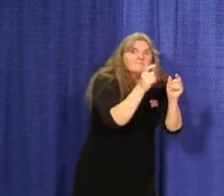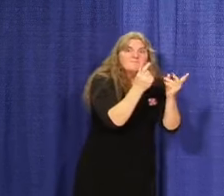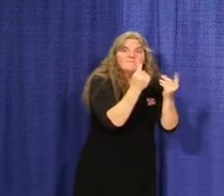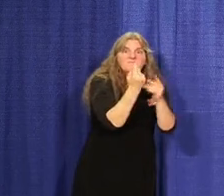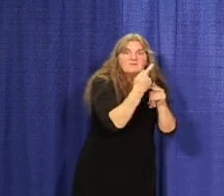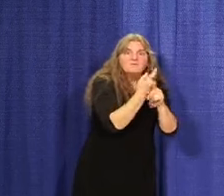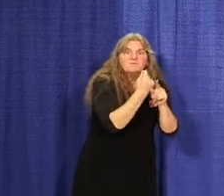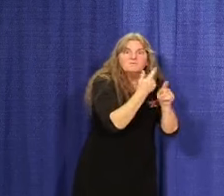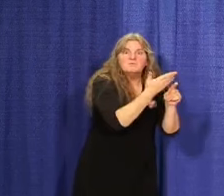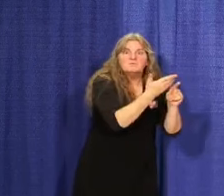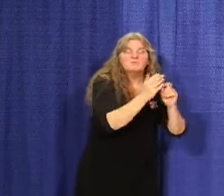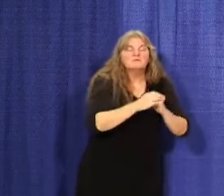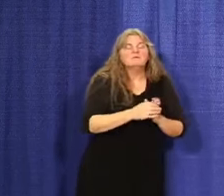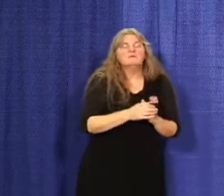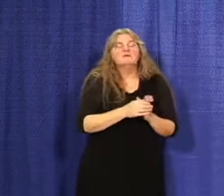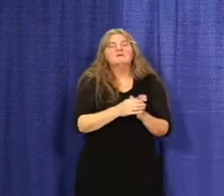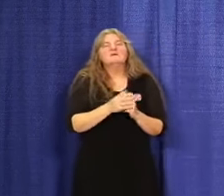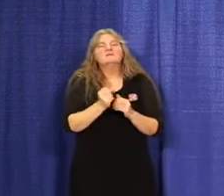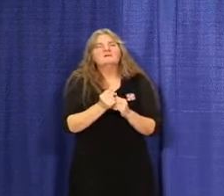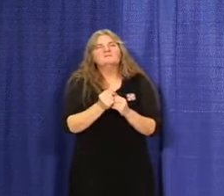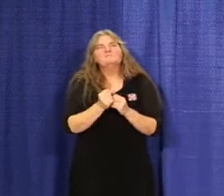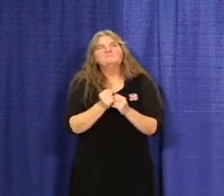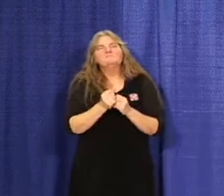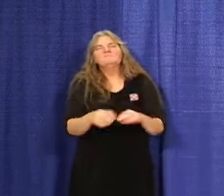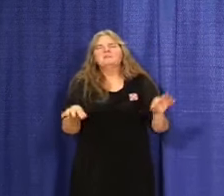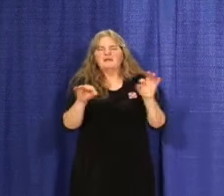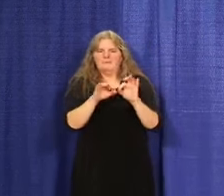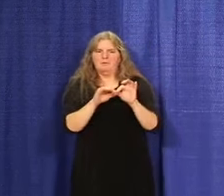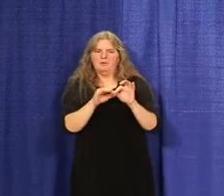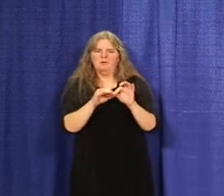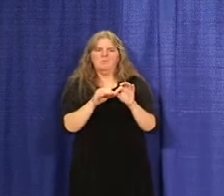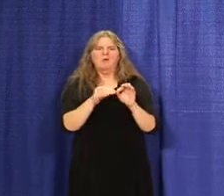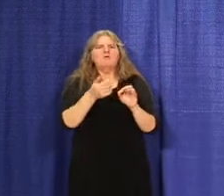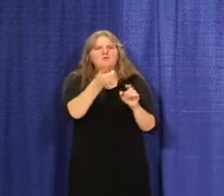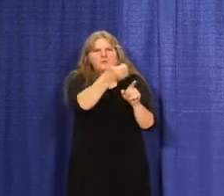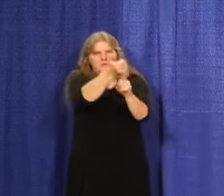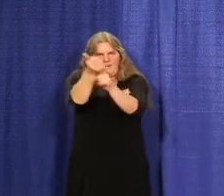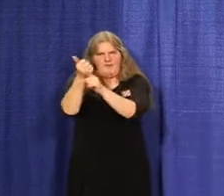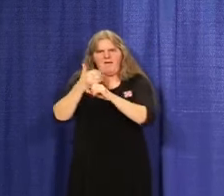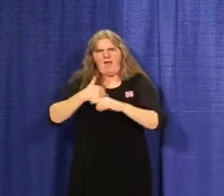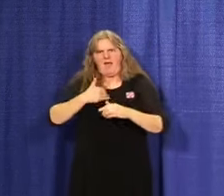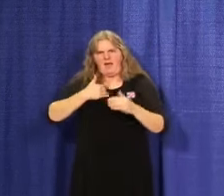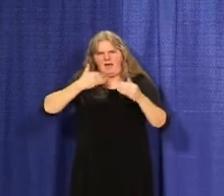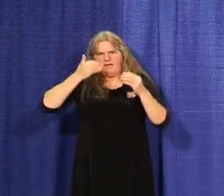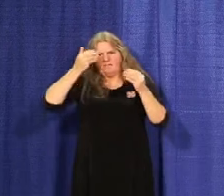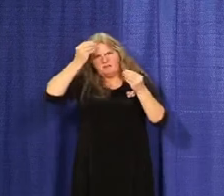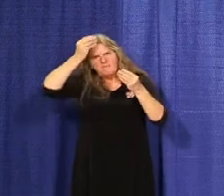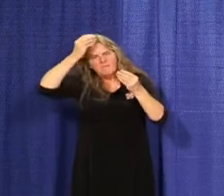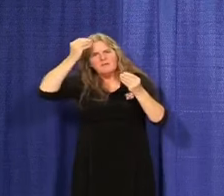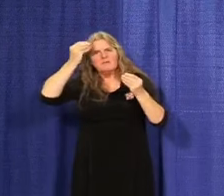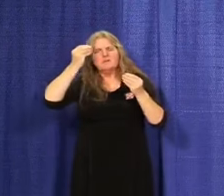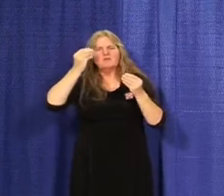to know, with the ultimate goal of protecting the public's health. Against protecting personal